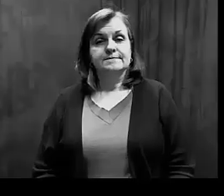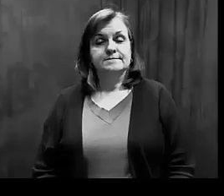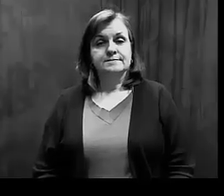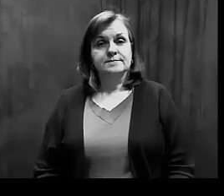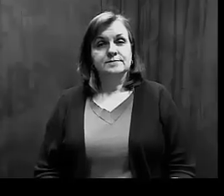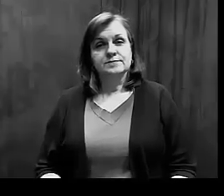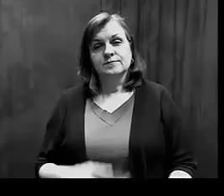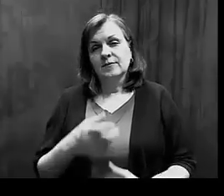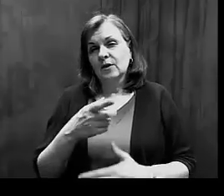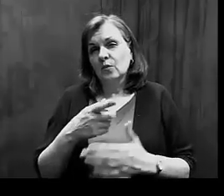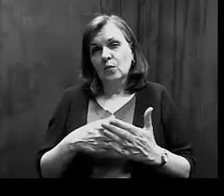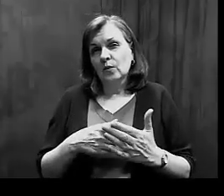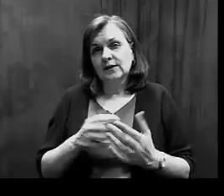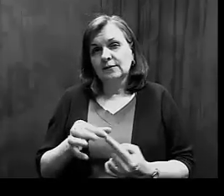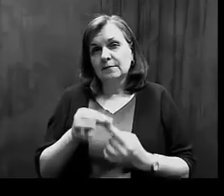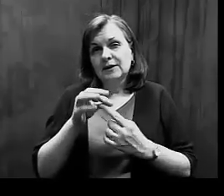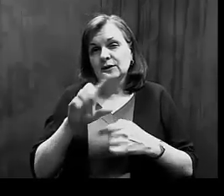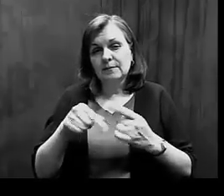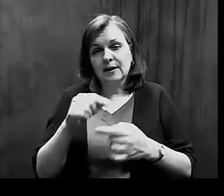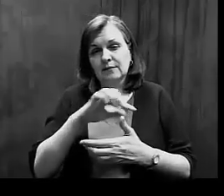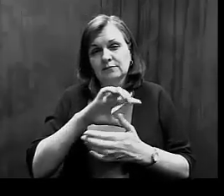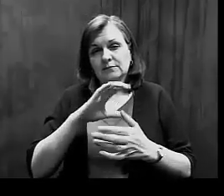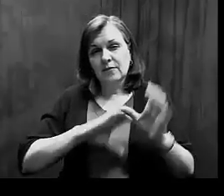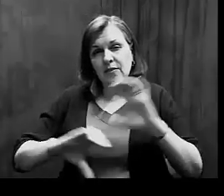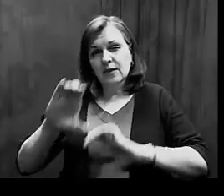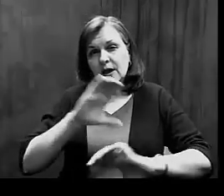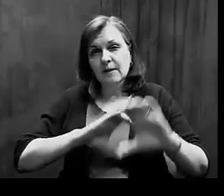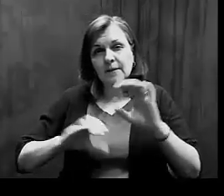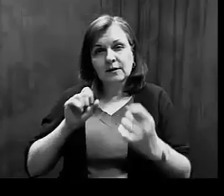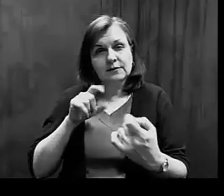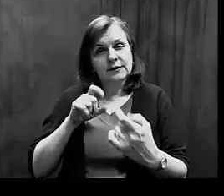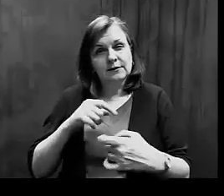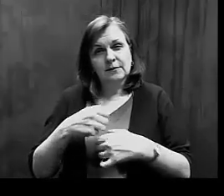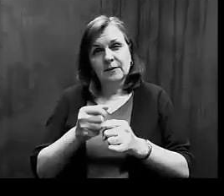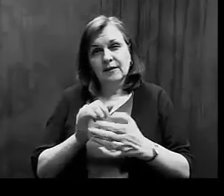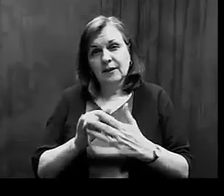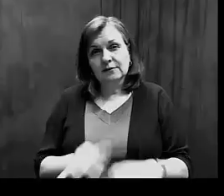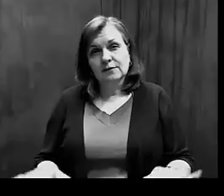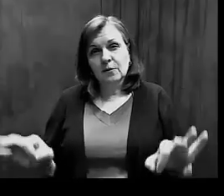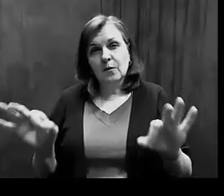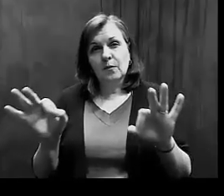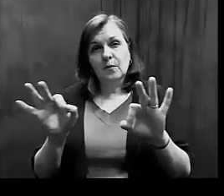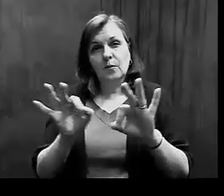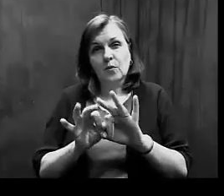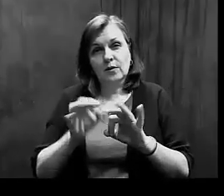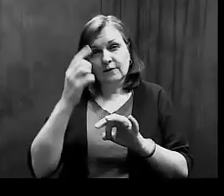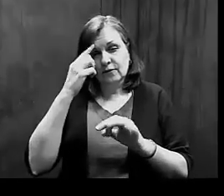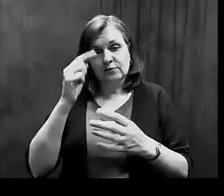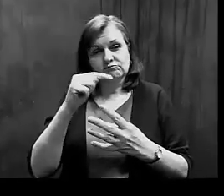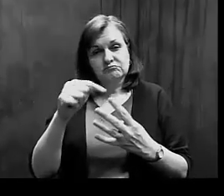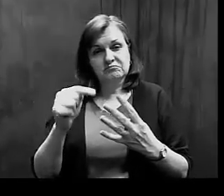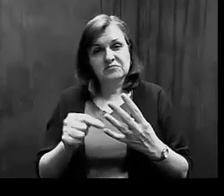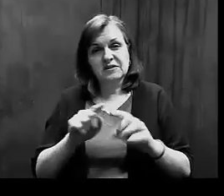so what is it about these chemical signals that makes it so important